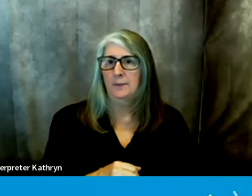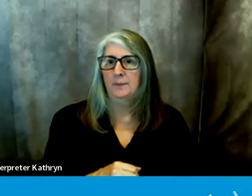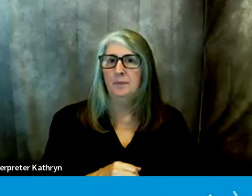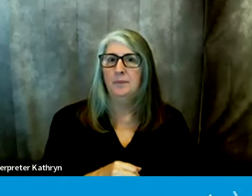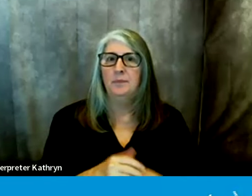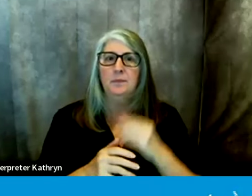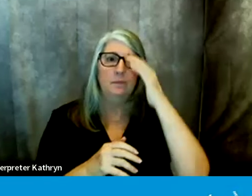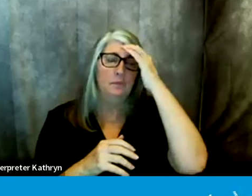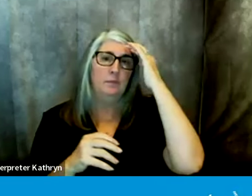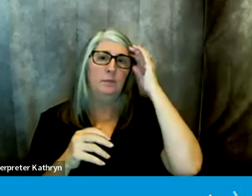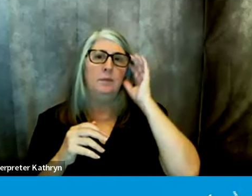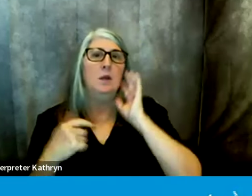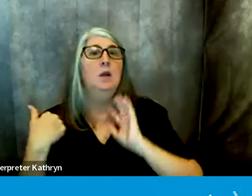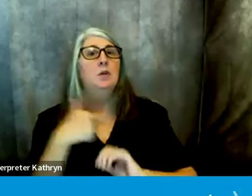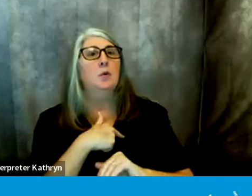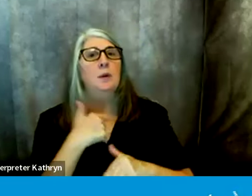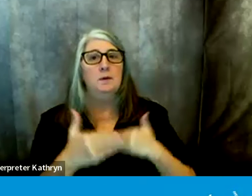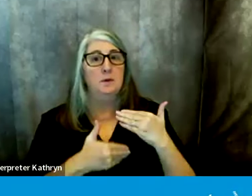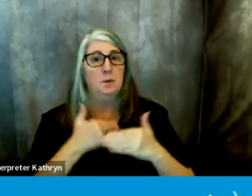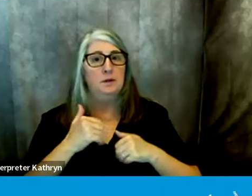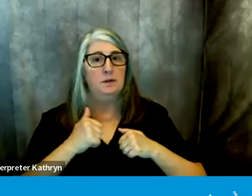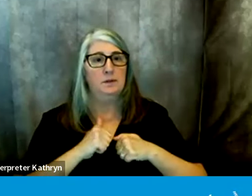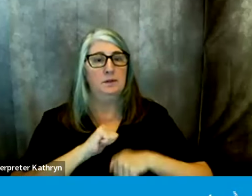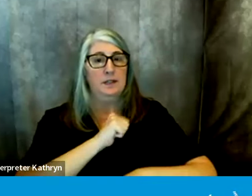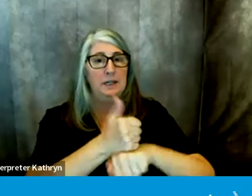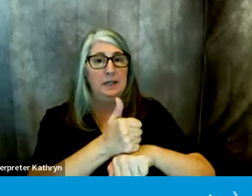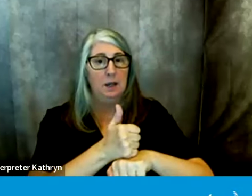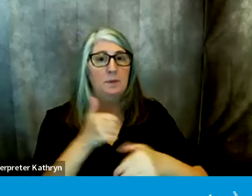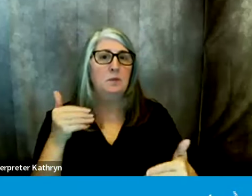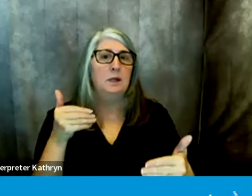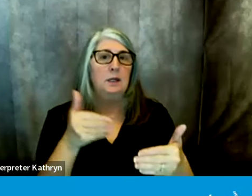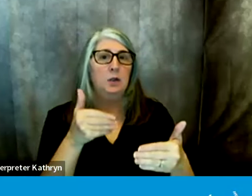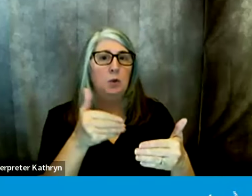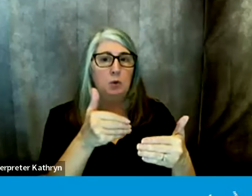We're in the process of setting this up as we get closer to our FDA registration